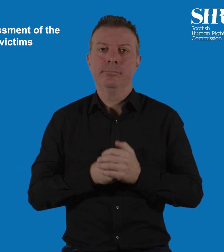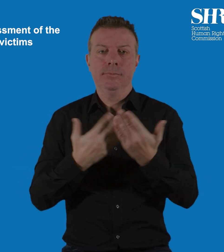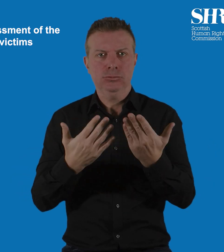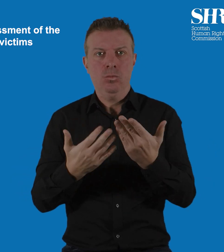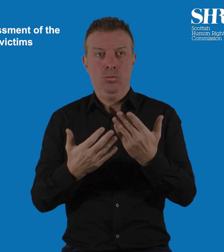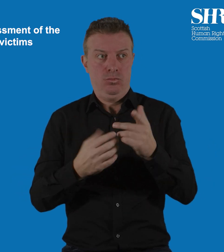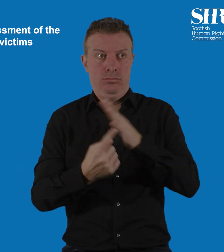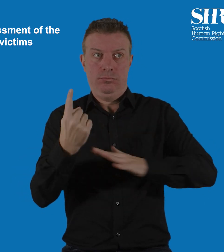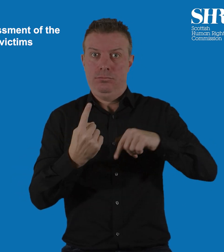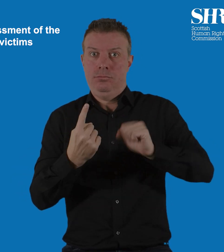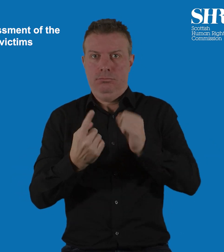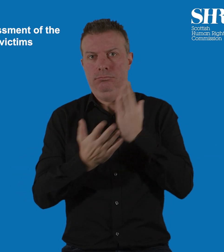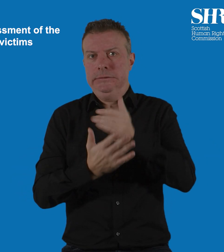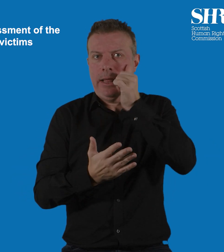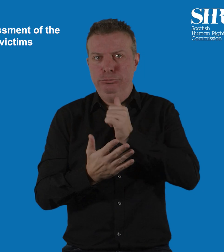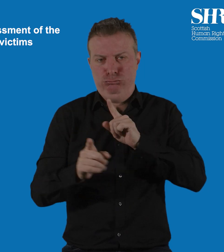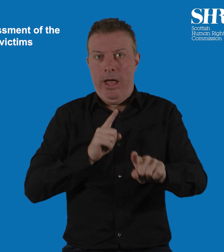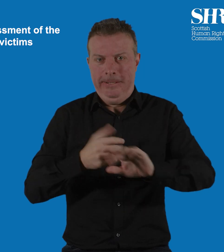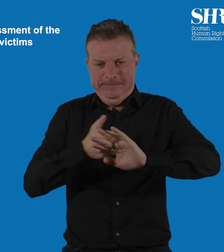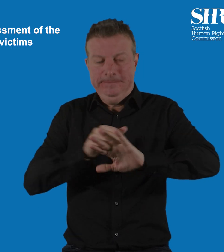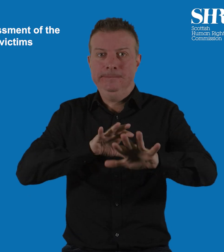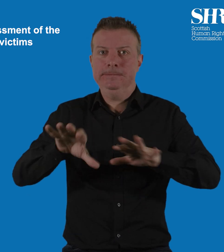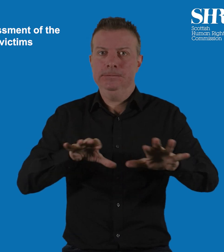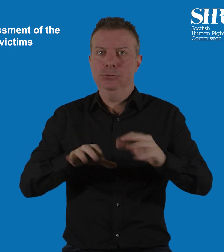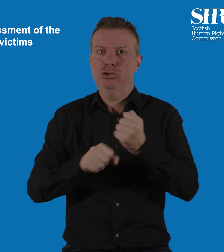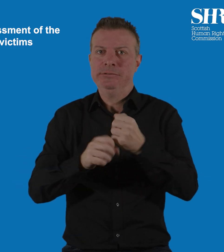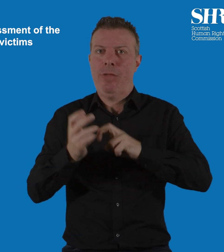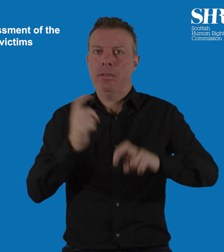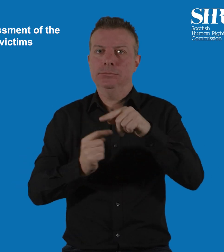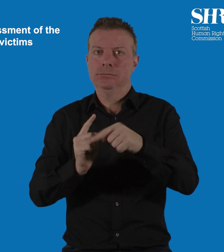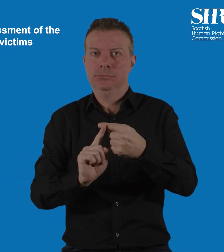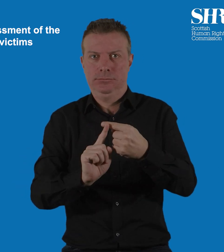The State deliberately tried to assimilate Gypsy Travellers